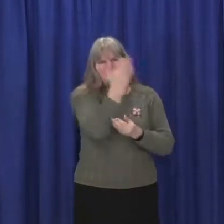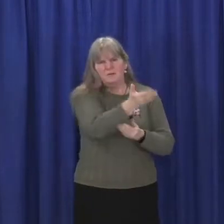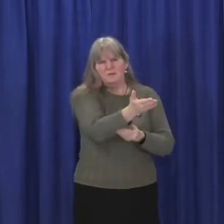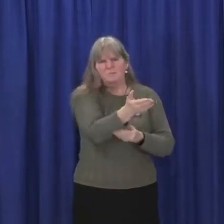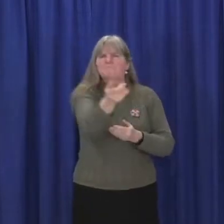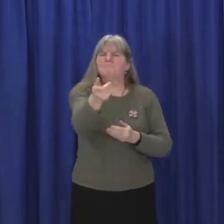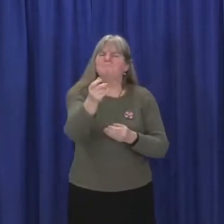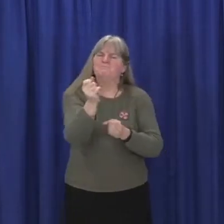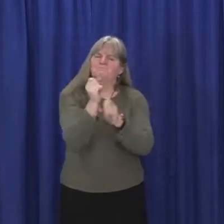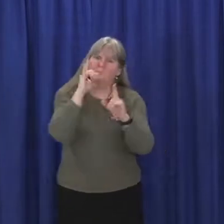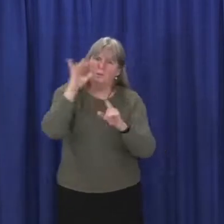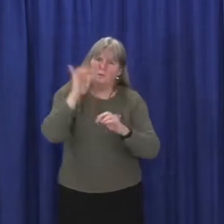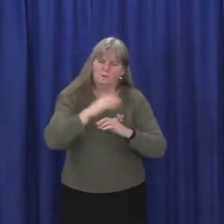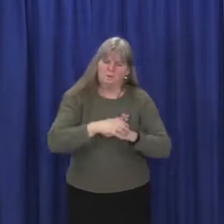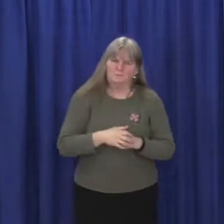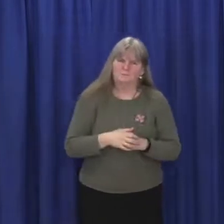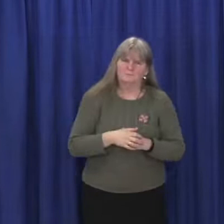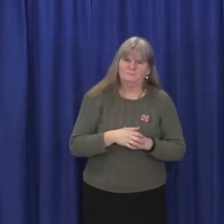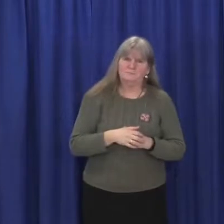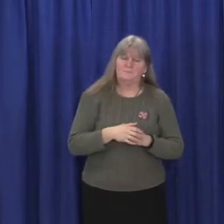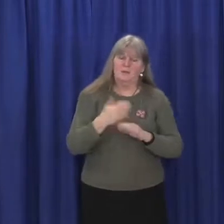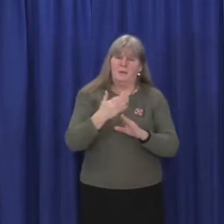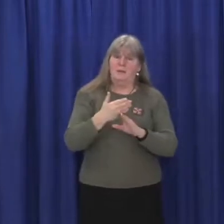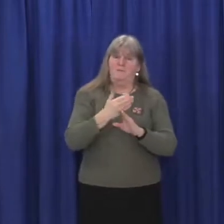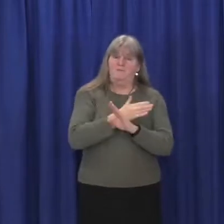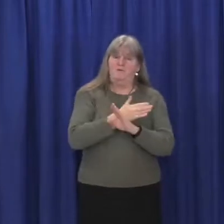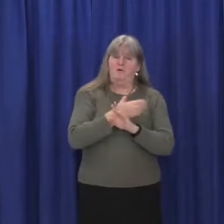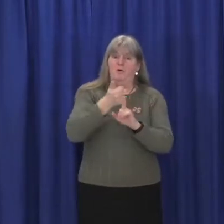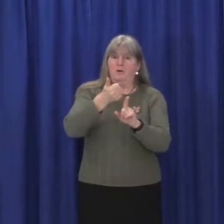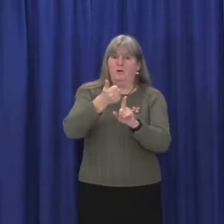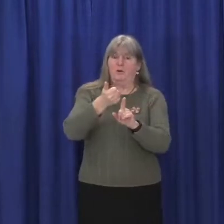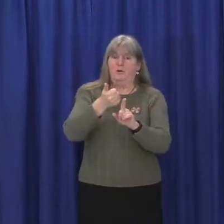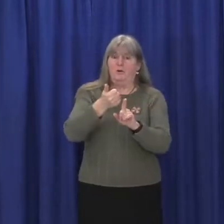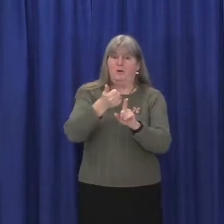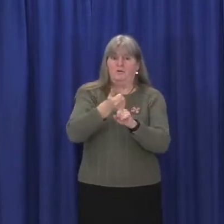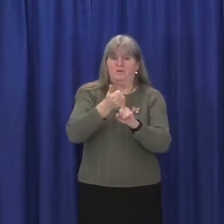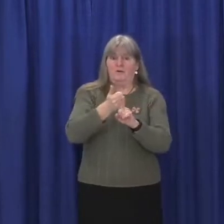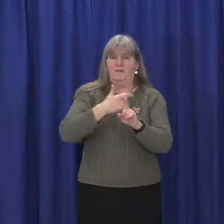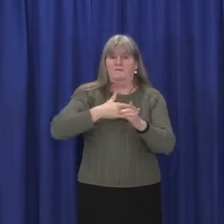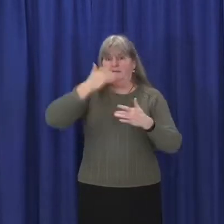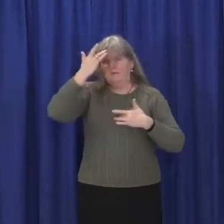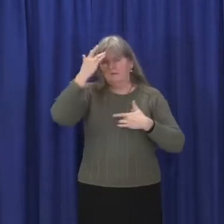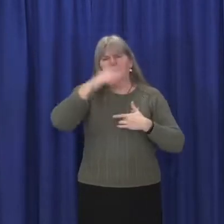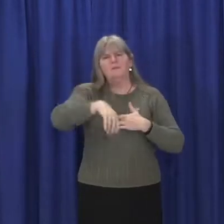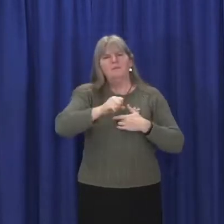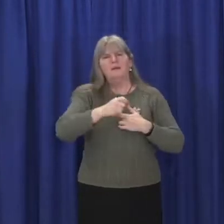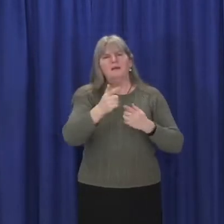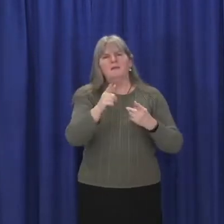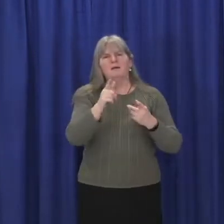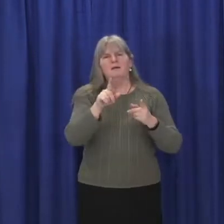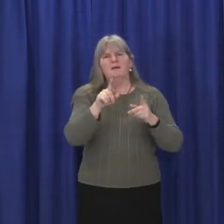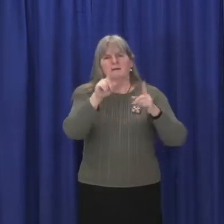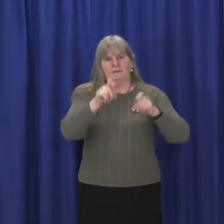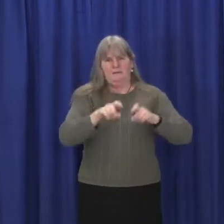We encourage people before they have symptoms or while they don't have symptoms to pick up the test kit. And if they do get symptoms,